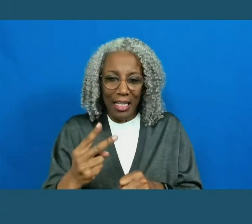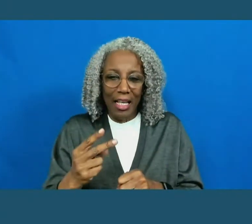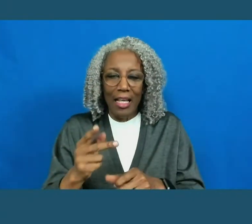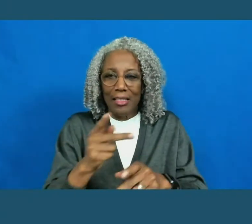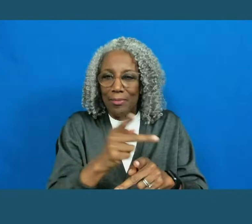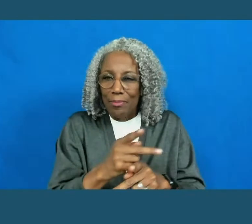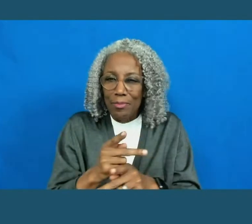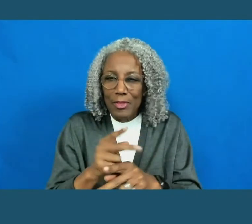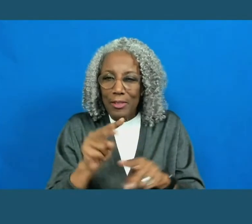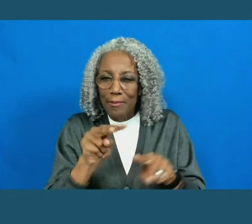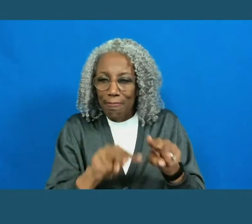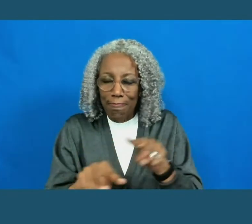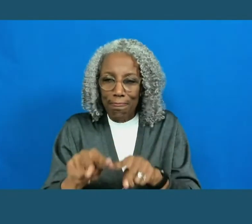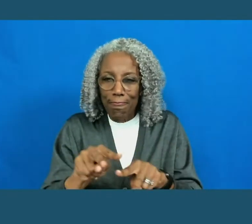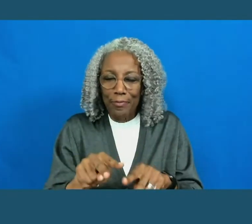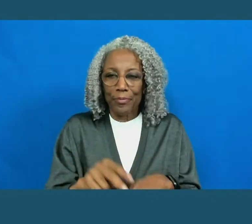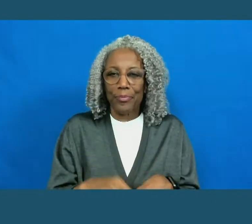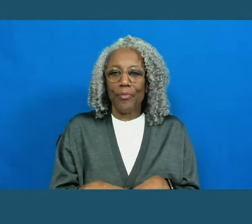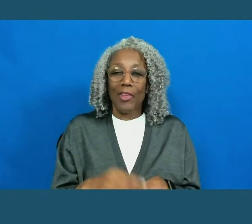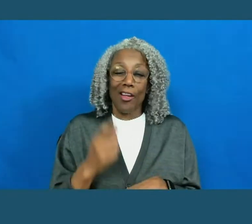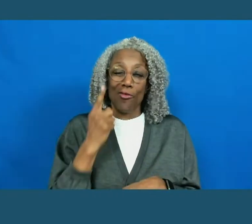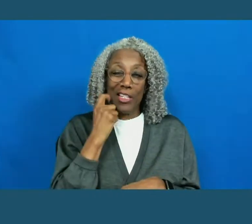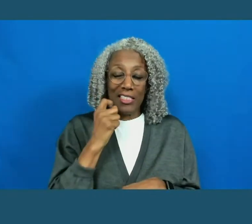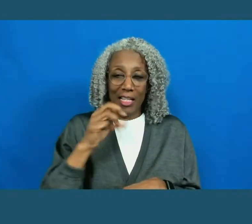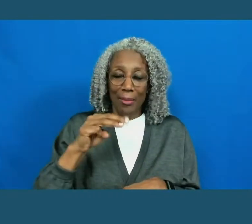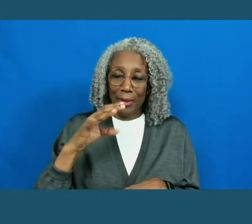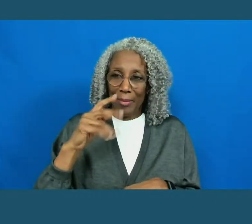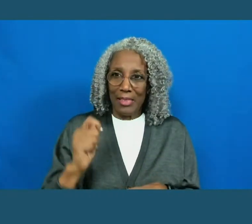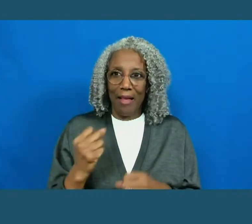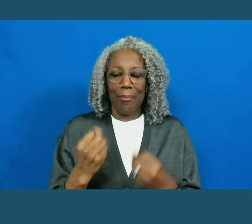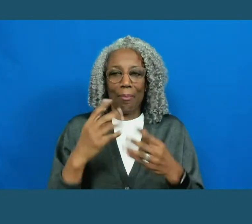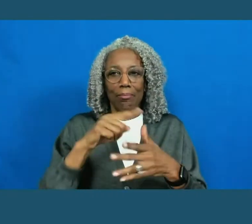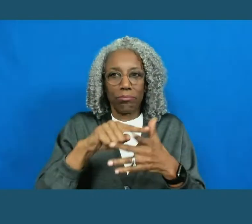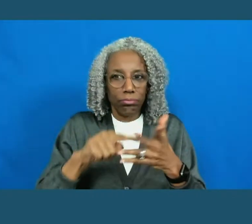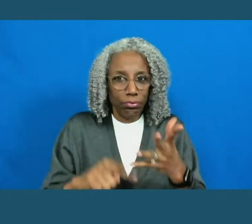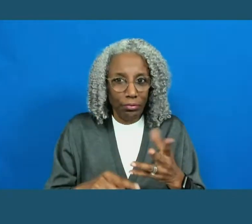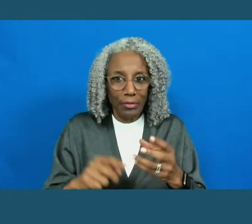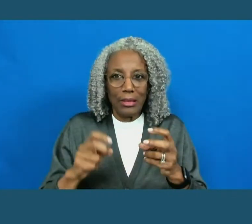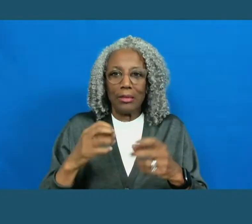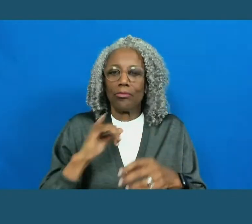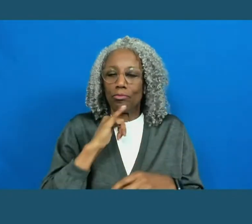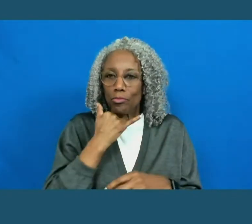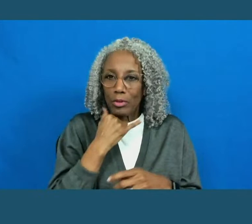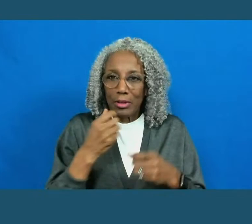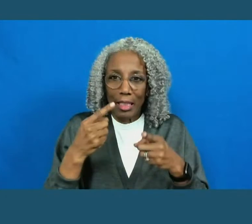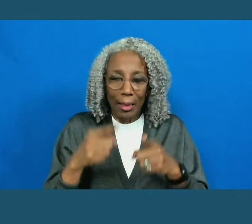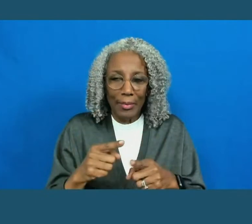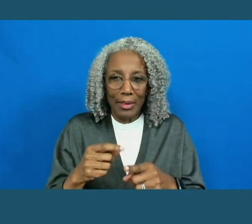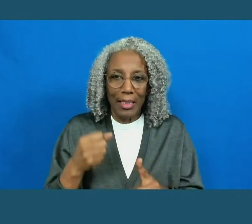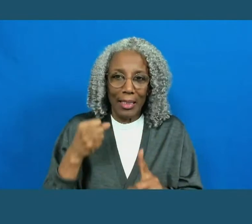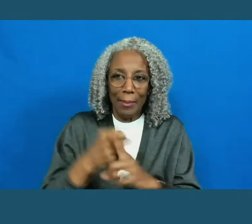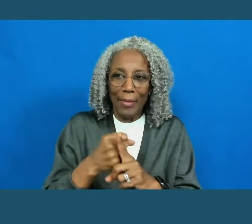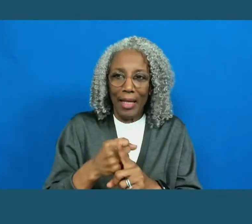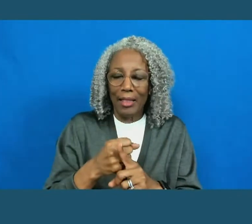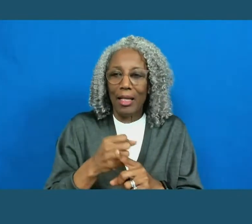a protective sense of monitoring and oversight. M.C.P.S. has had